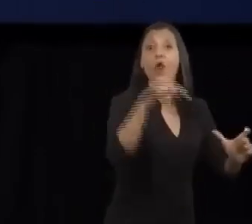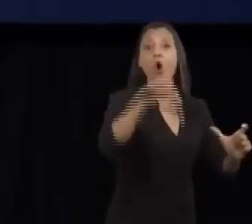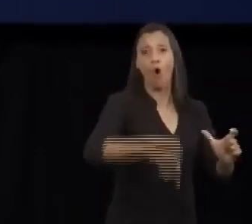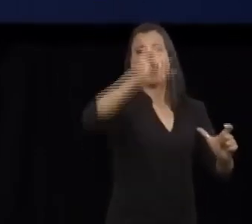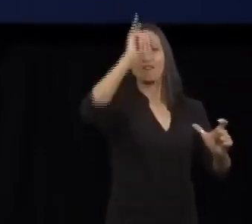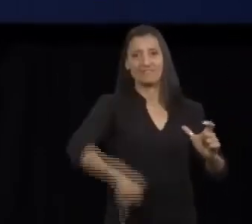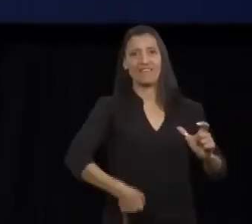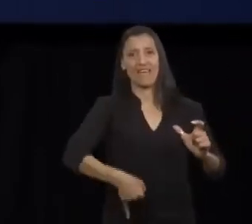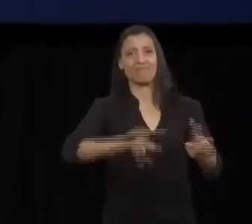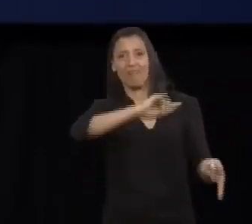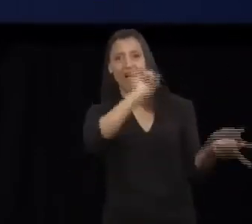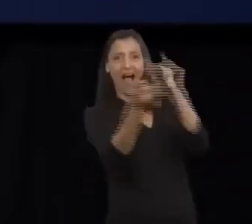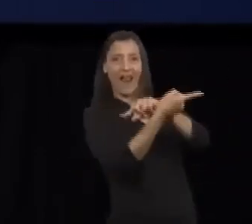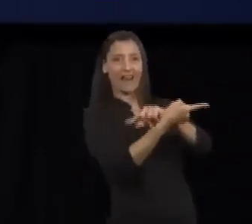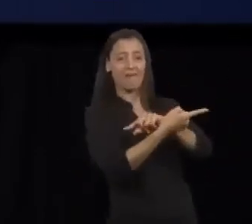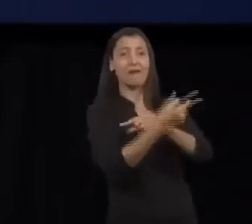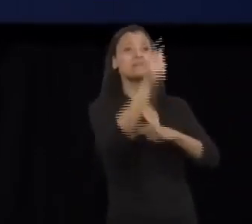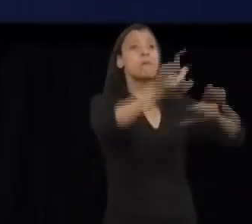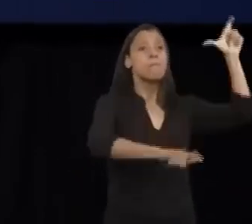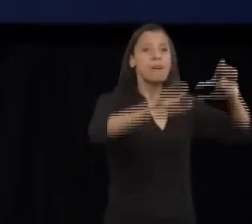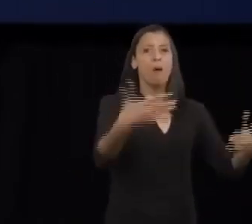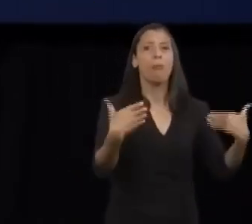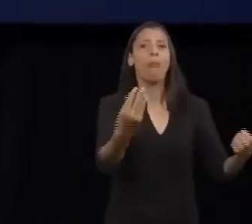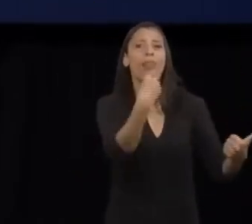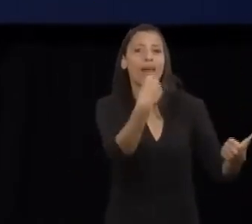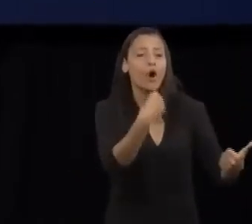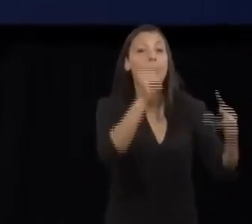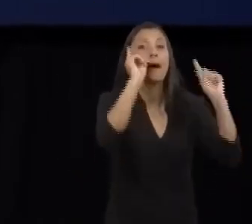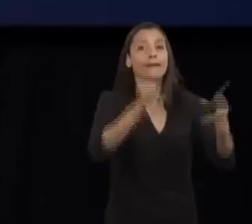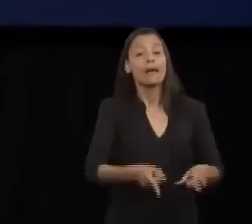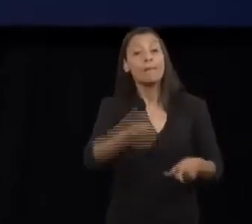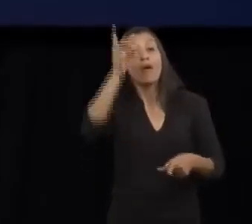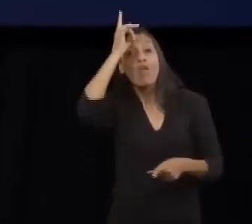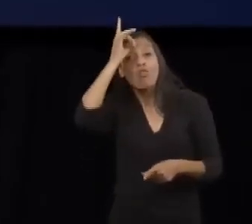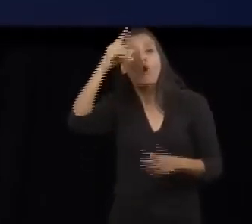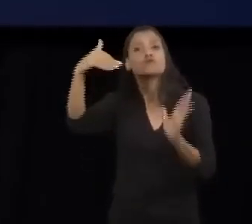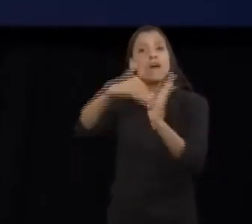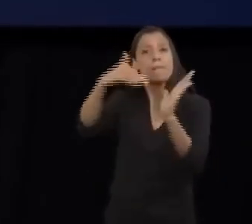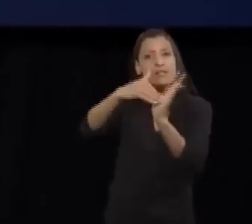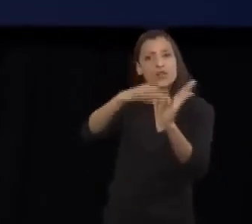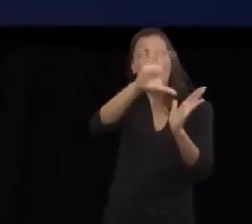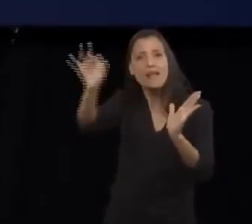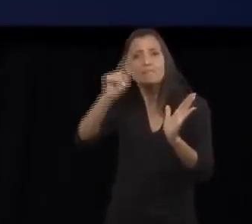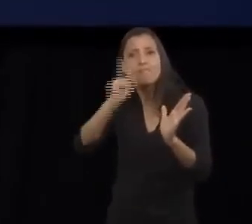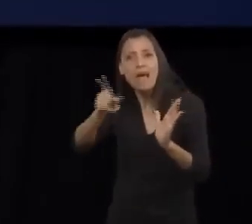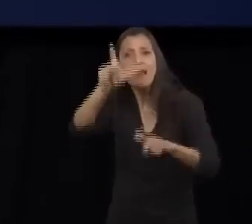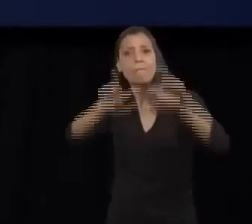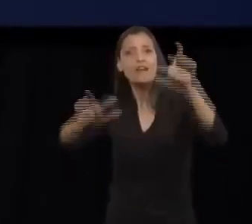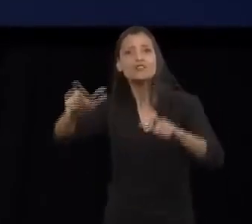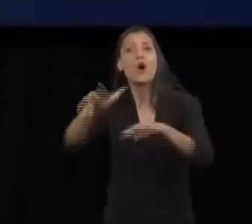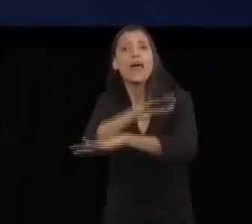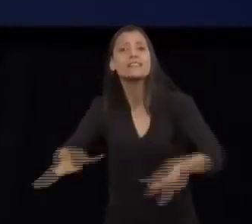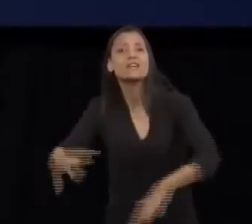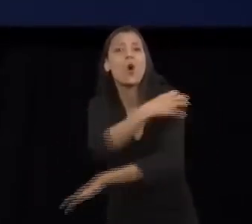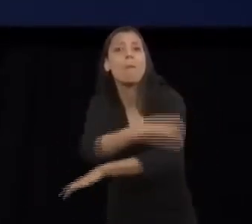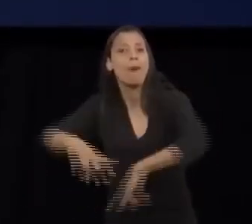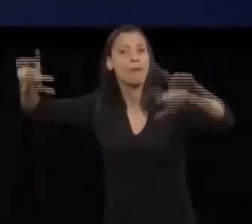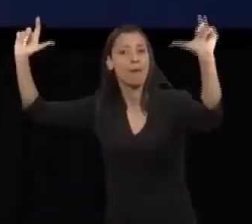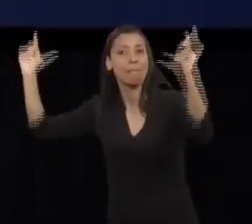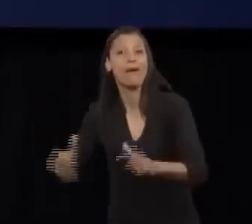And we also took 2.5 million children out of poverty. Therefore, clearly the cities of freedom are working.